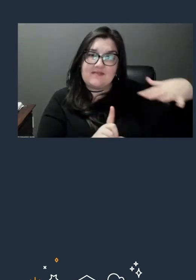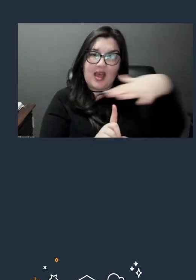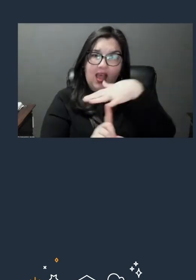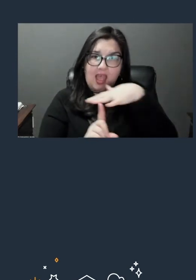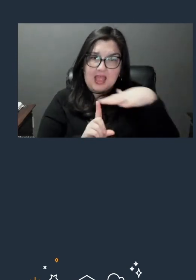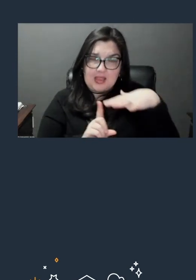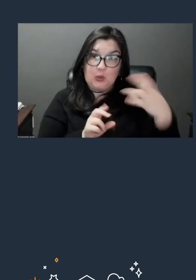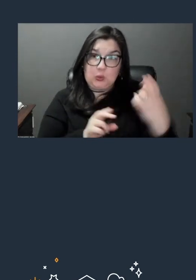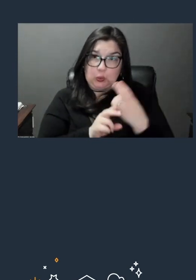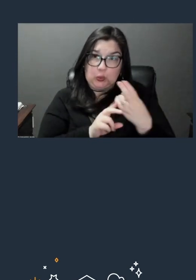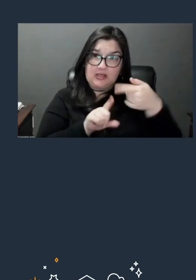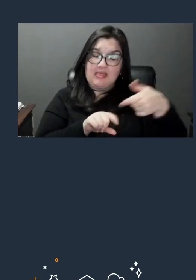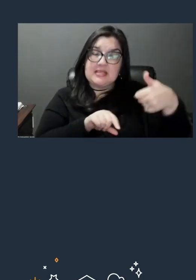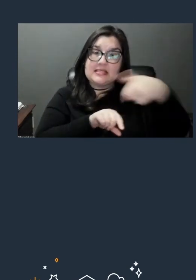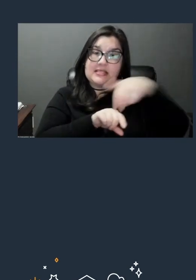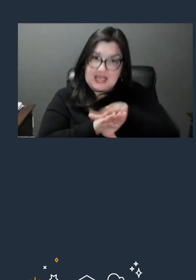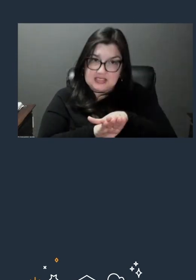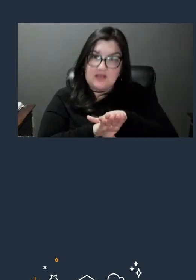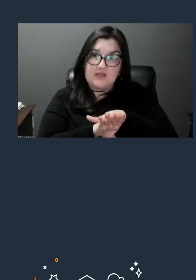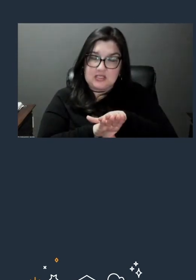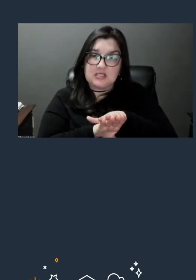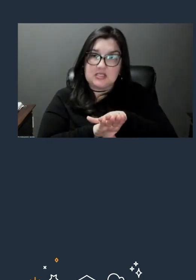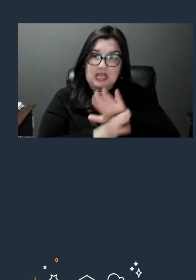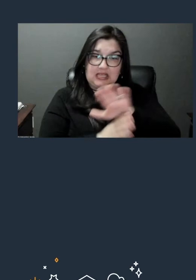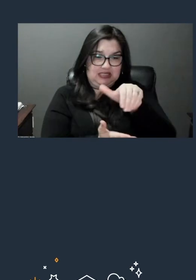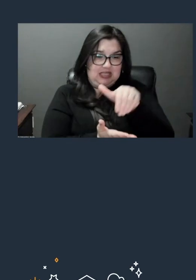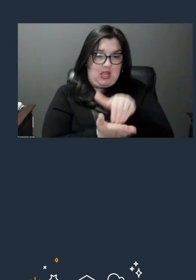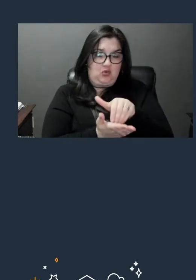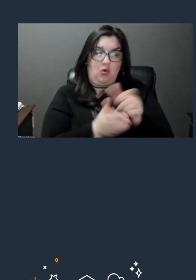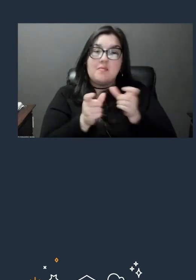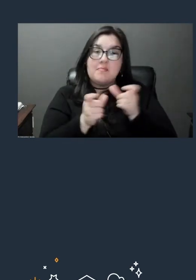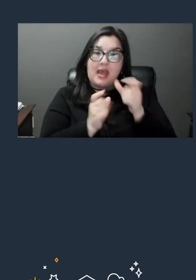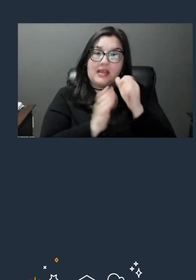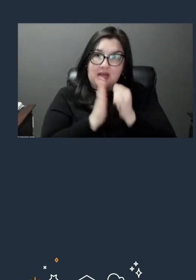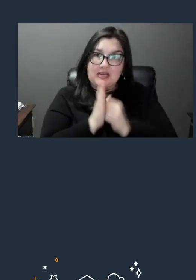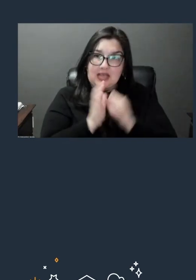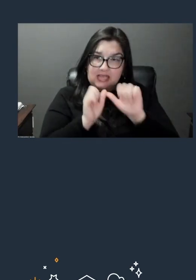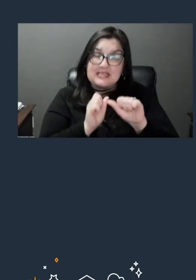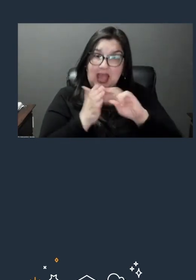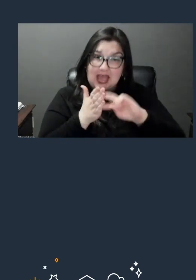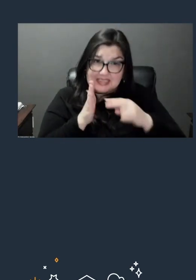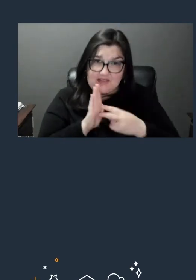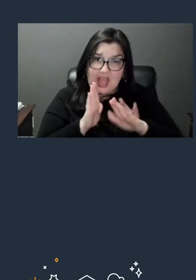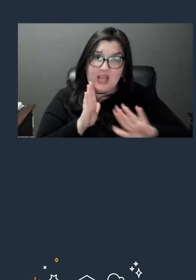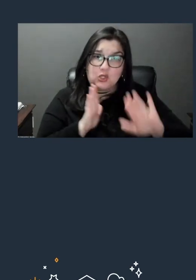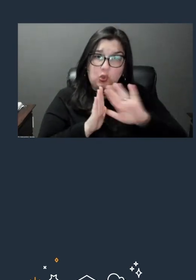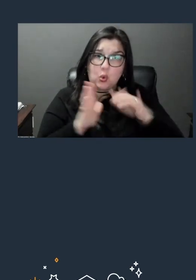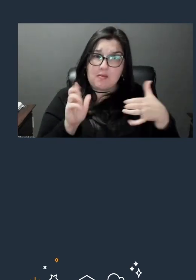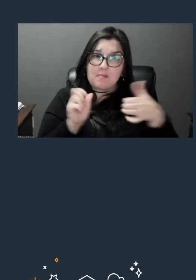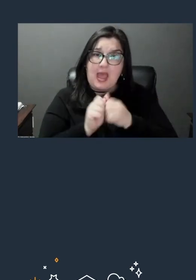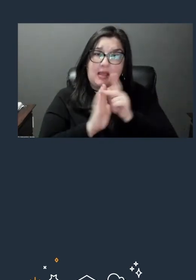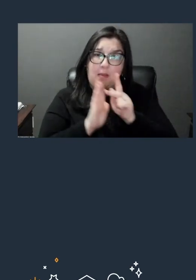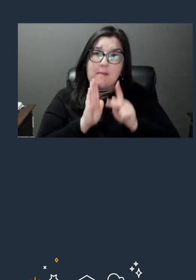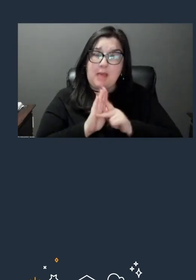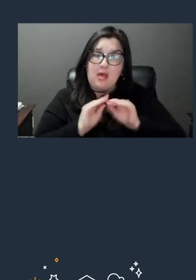from one central management account, you can define your backup policies, push it down across AWS accounts and regions,